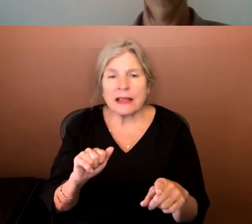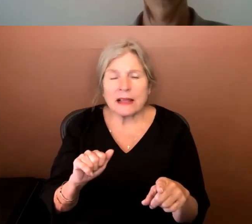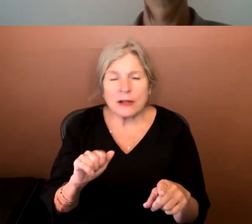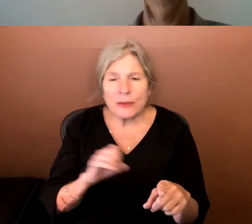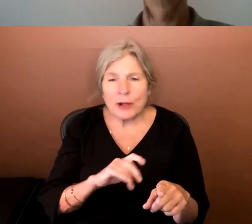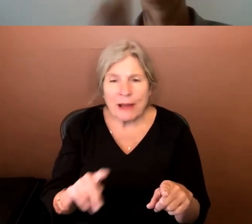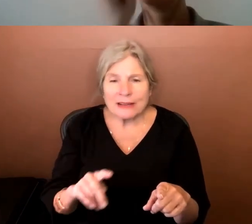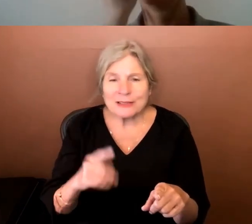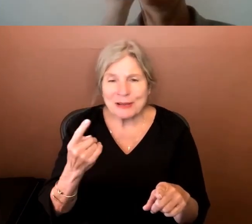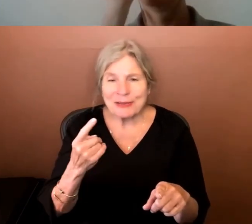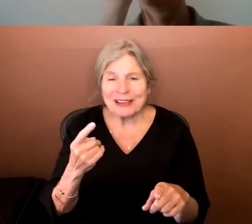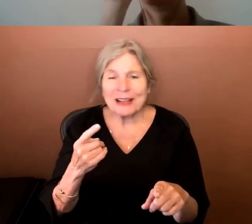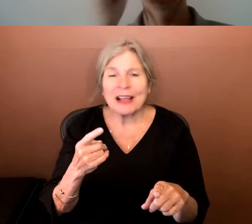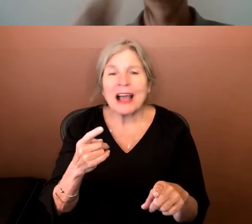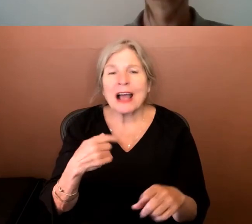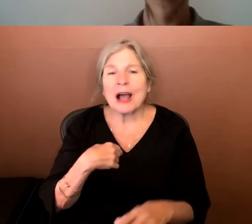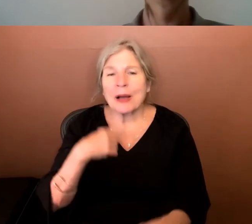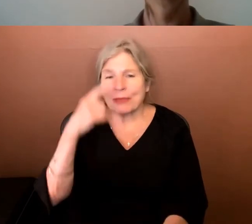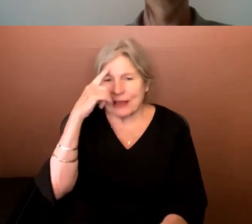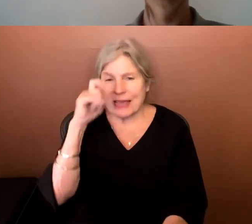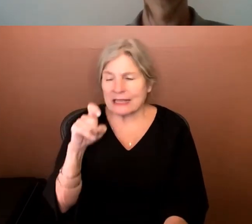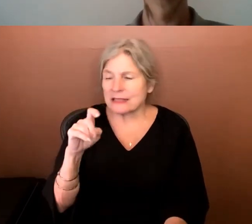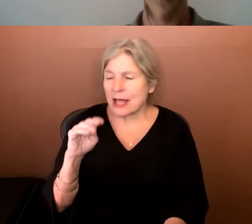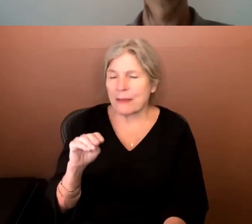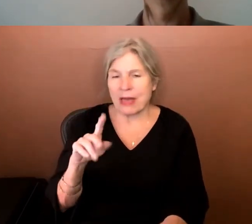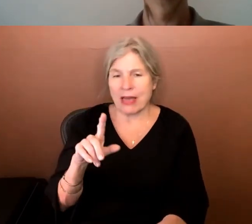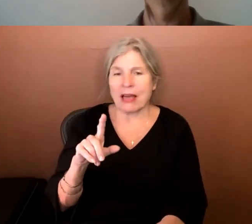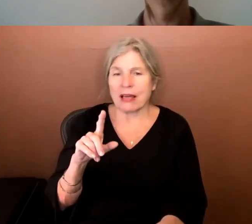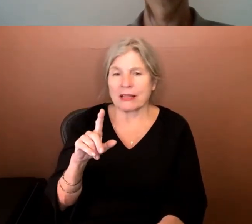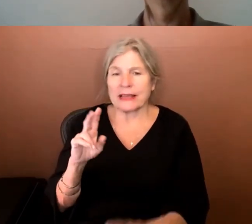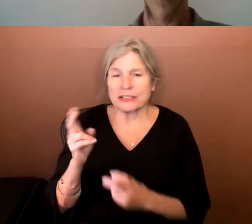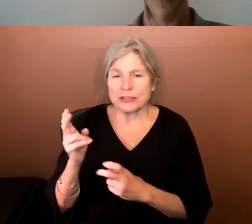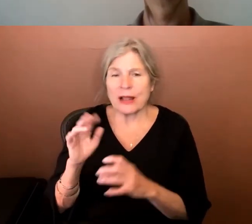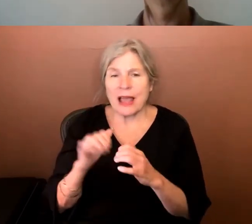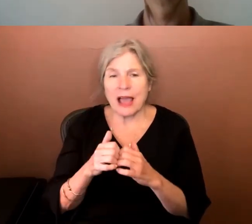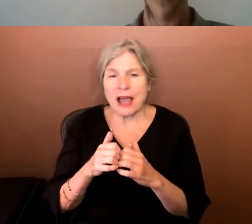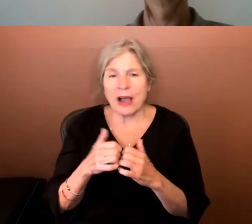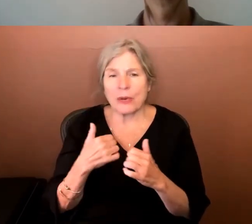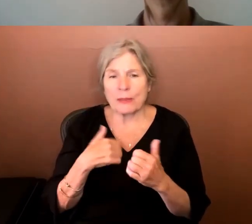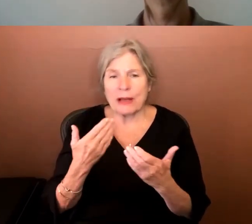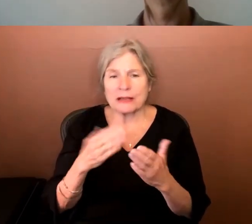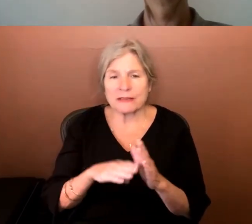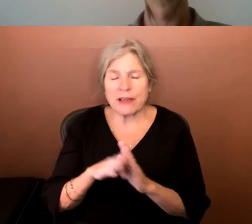Sile O'Modhrain: Thinking of the XML herb shoe and how we might develop a language for